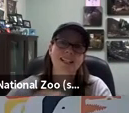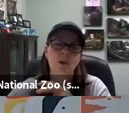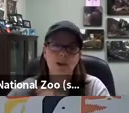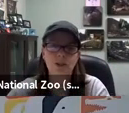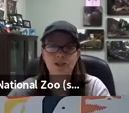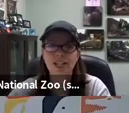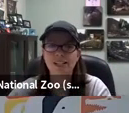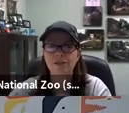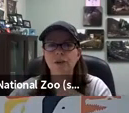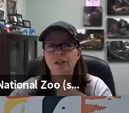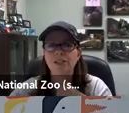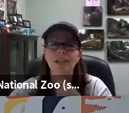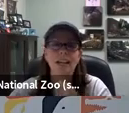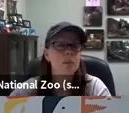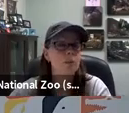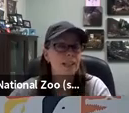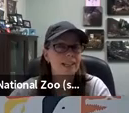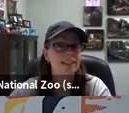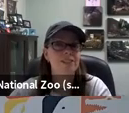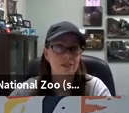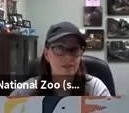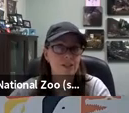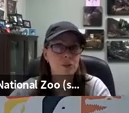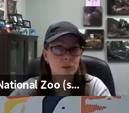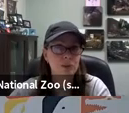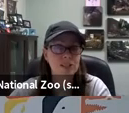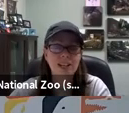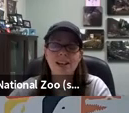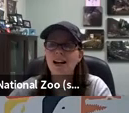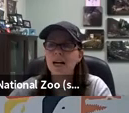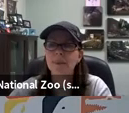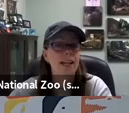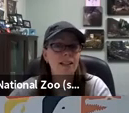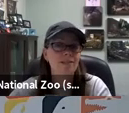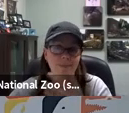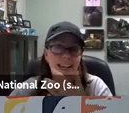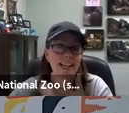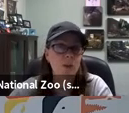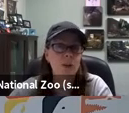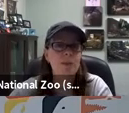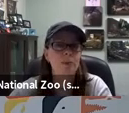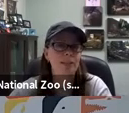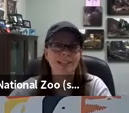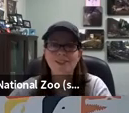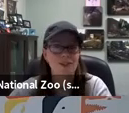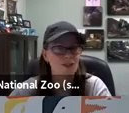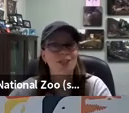horticulture tends to focus on edible plants, so your vegetables,